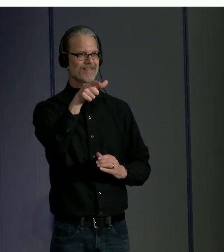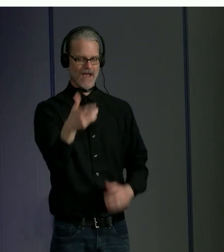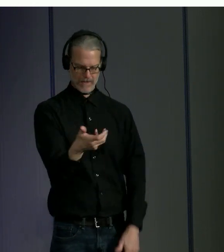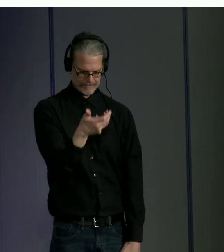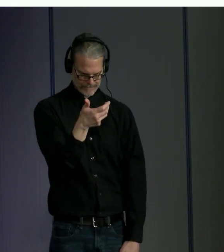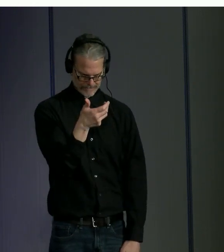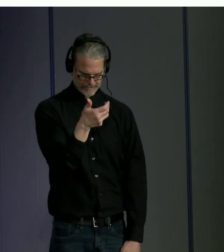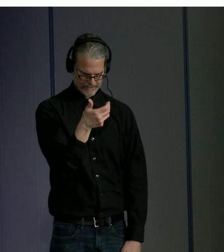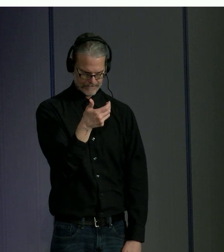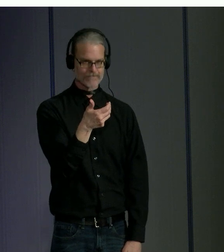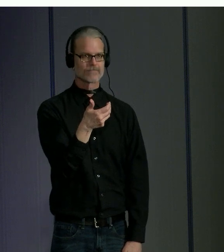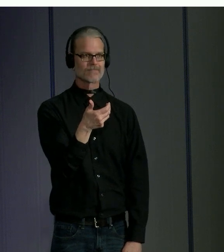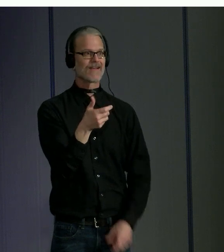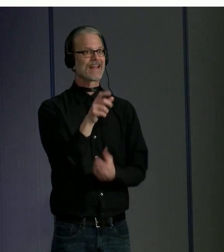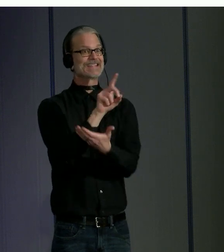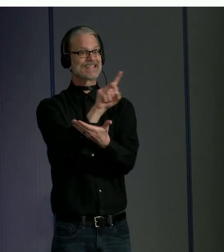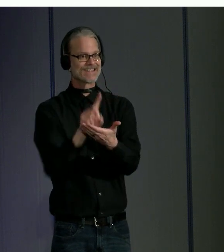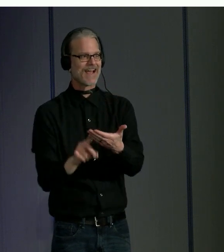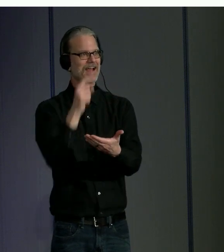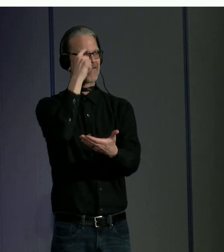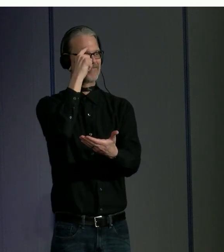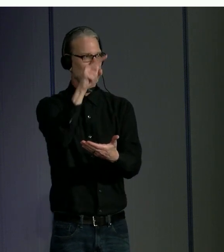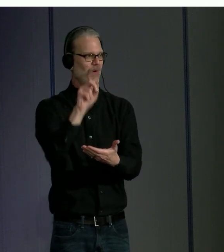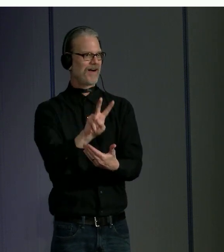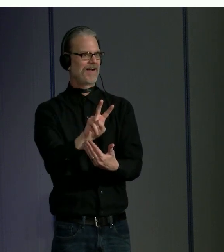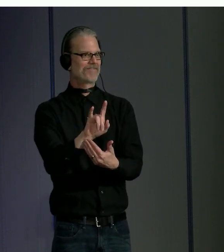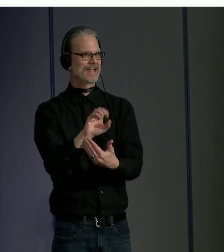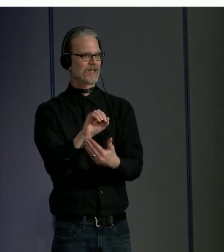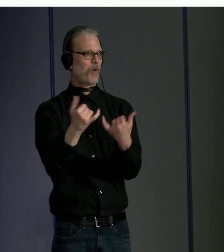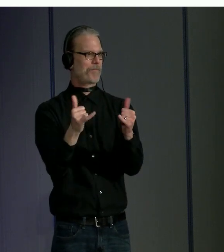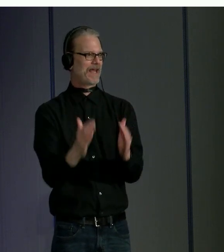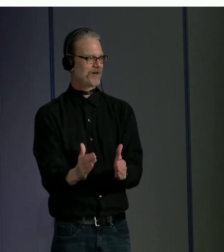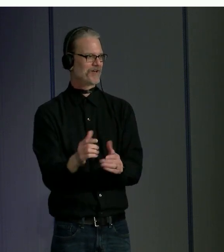that is just designed to be a video player, and just designed to do those searches, and